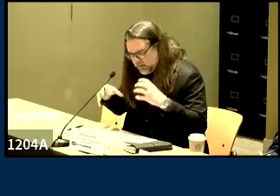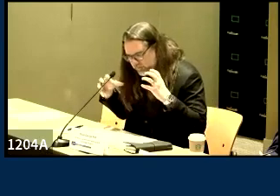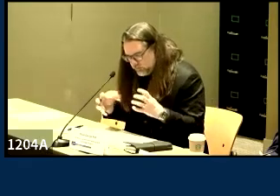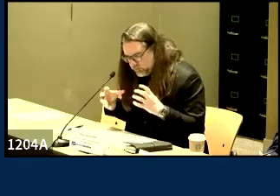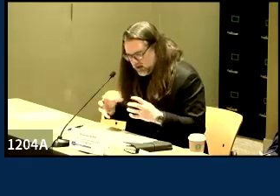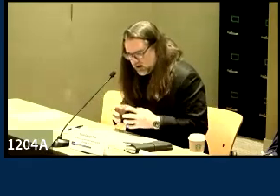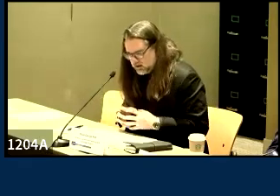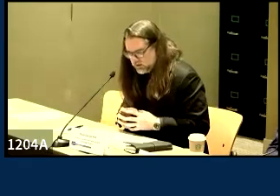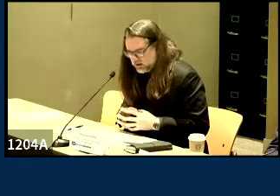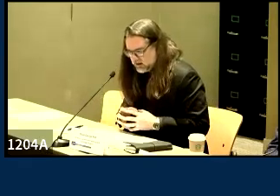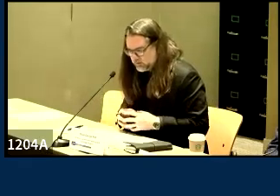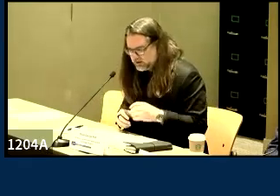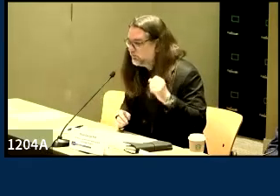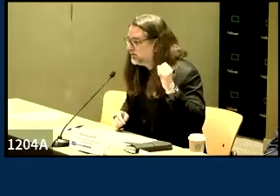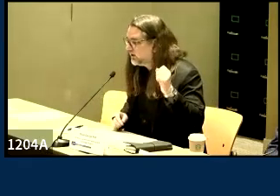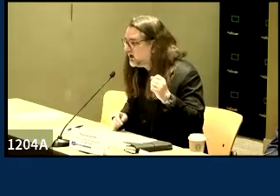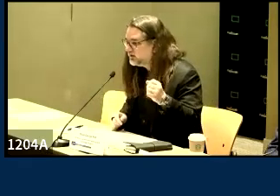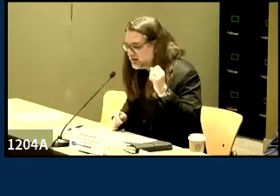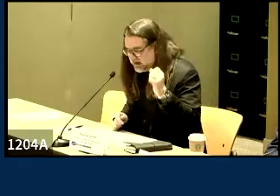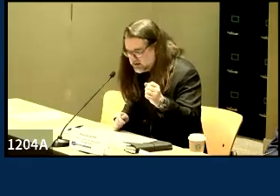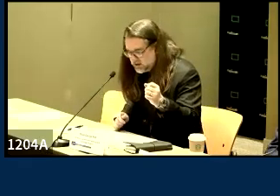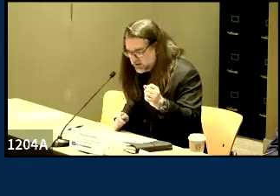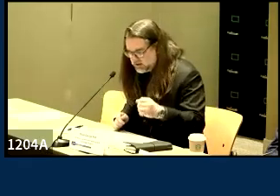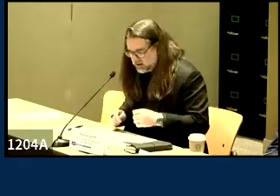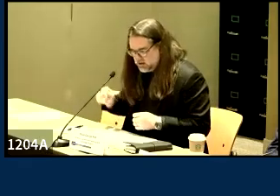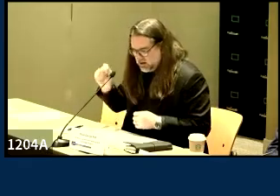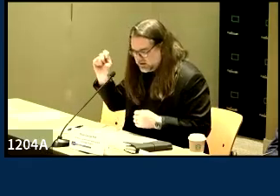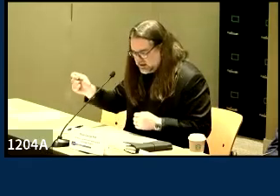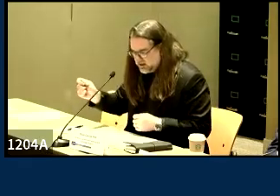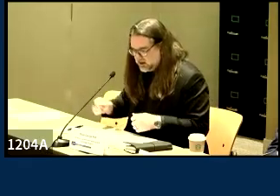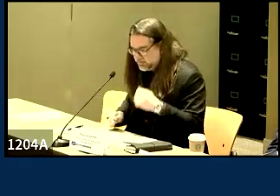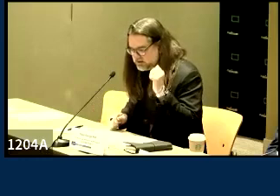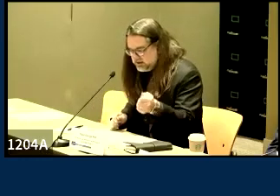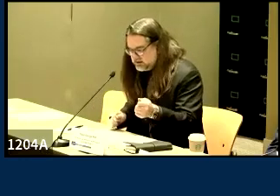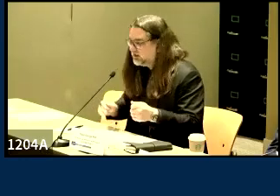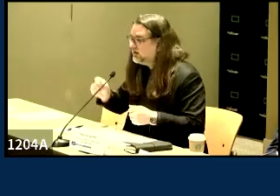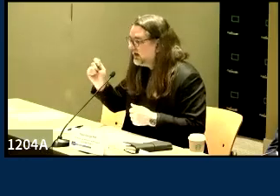But through the ongoing collaboration with our colleagues in NCIRD, the data office, EZID,